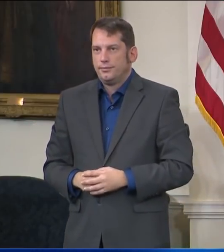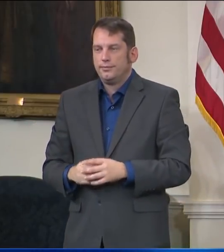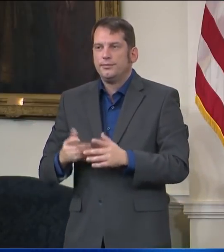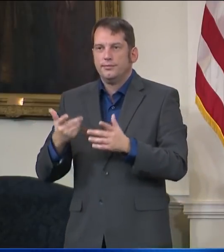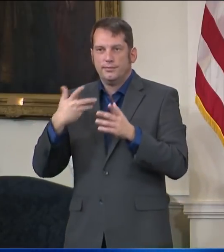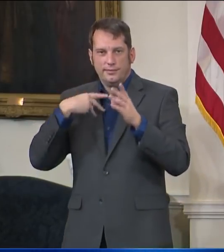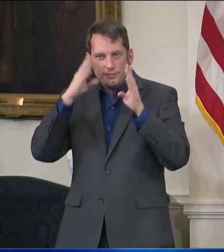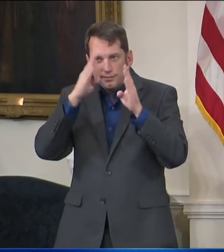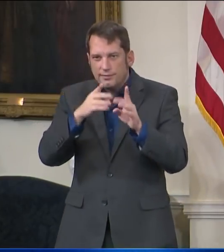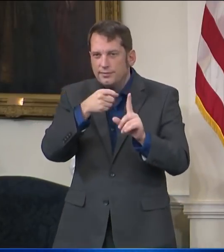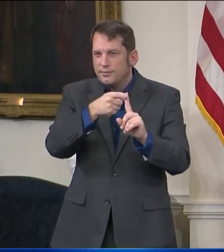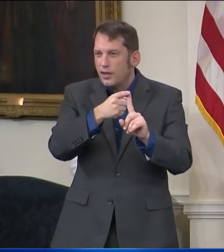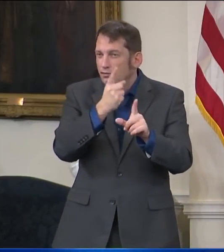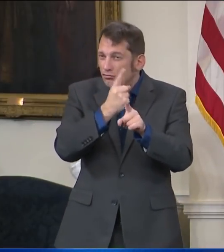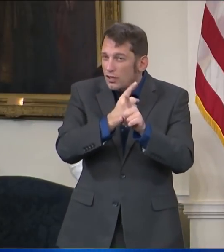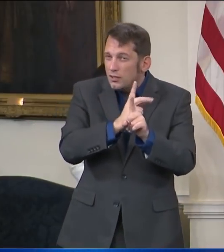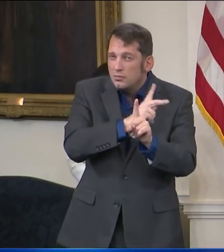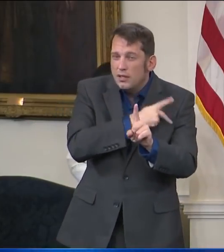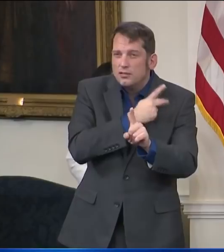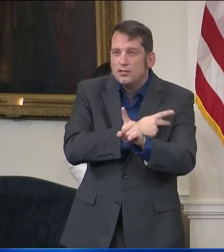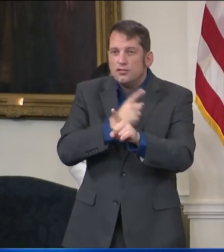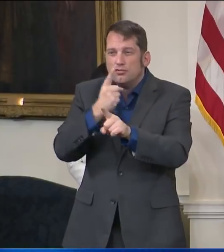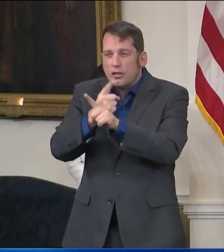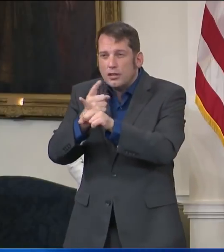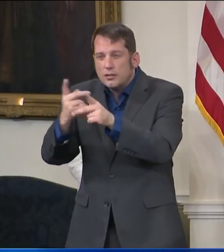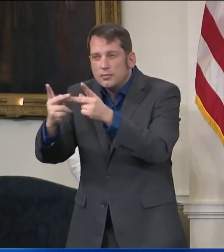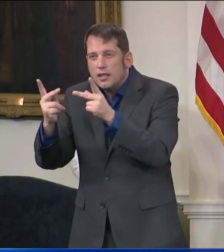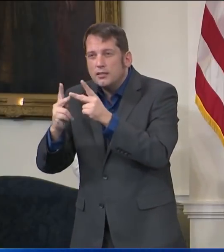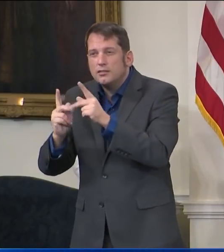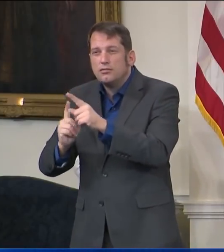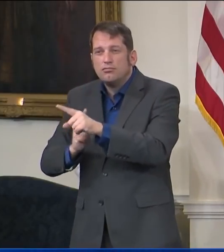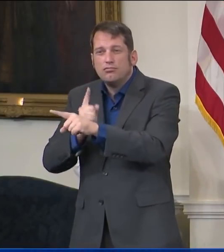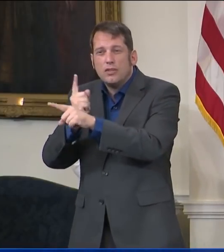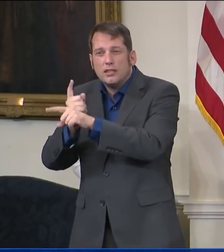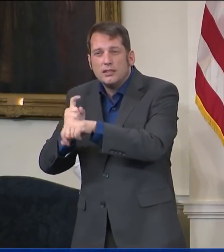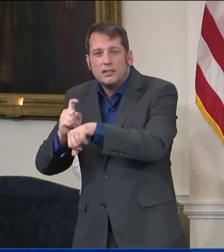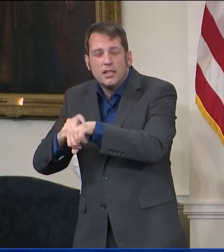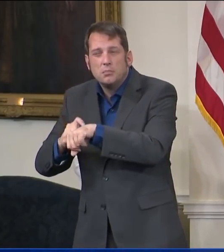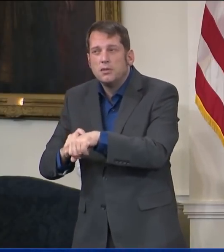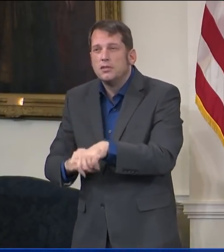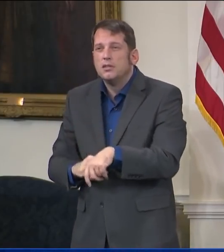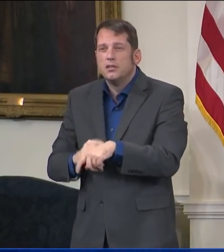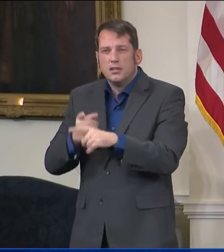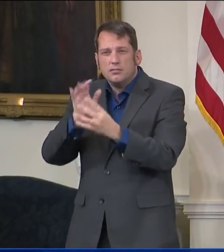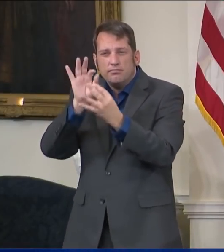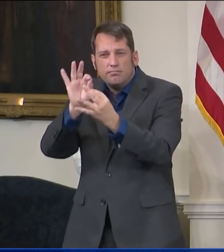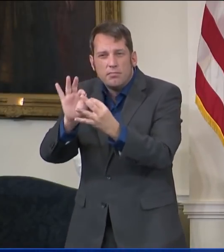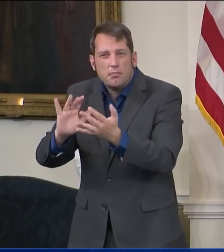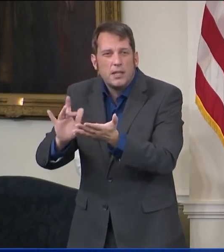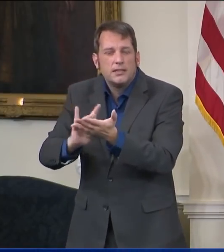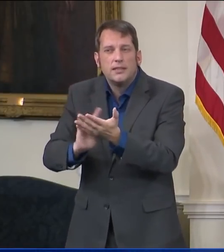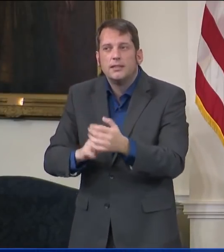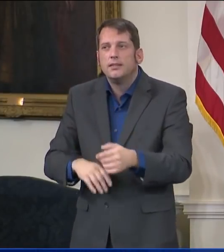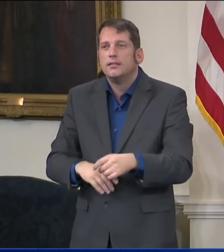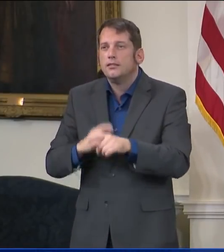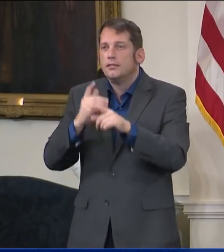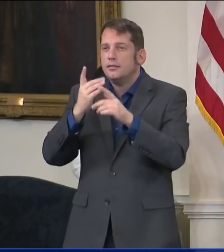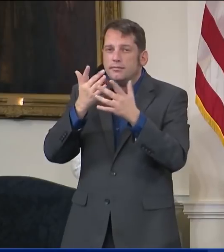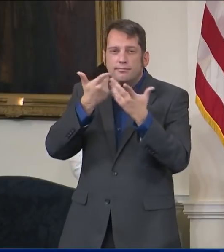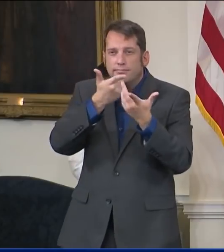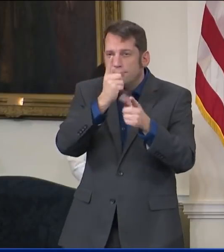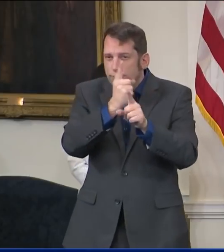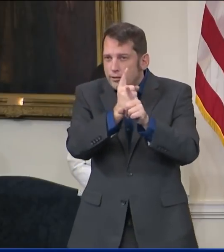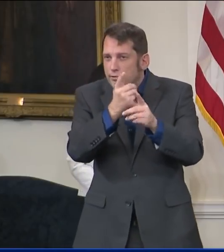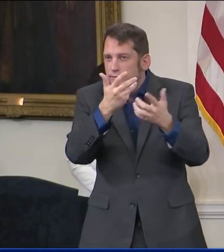THIS IS ABOUT GETTING THE RIGHT PATIENT TO THE RIGHT PLACE IN THE RIGHT AMOUNT OF TIME TO RECEIVE THE CORRECT LEVEL OF MEDICAL CARE.